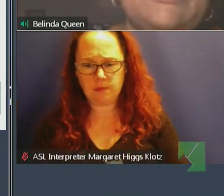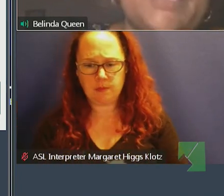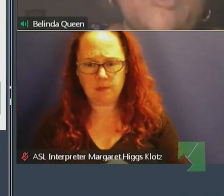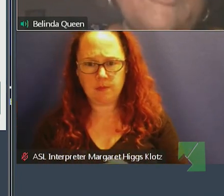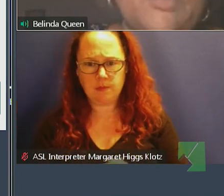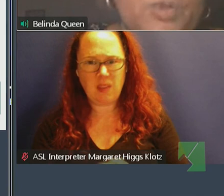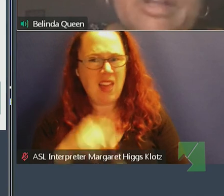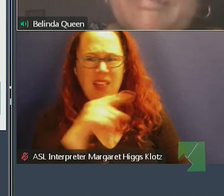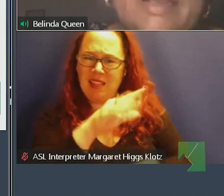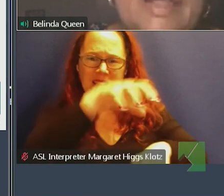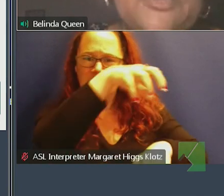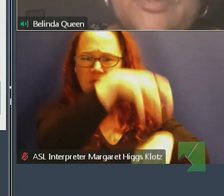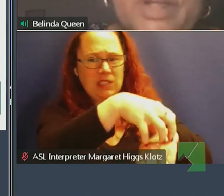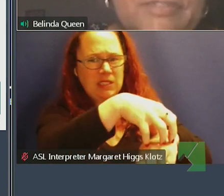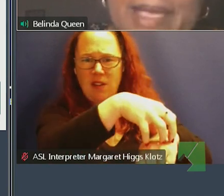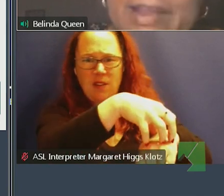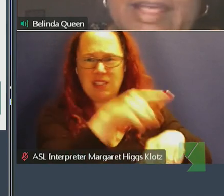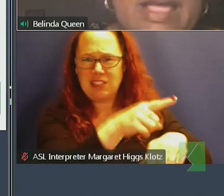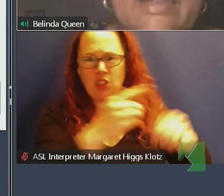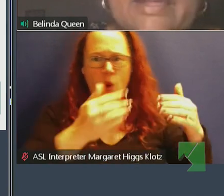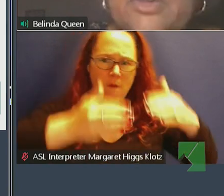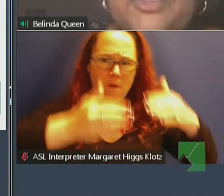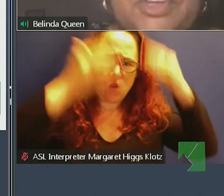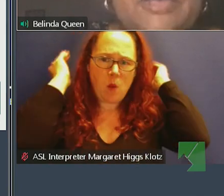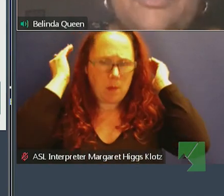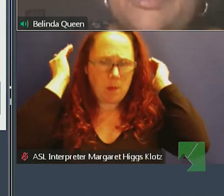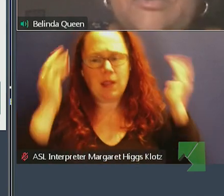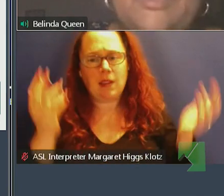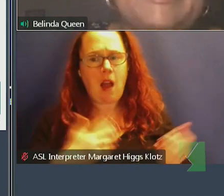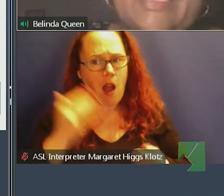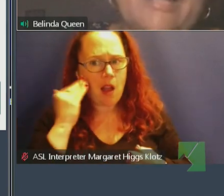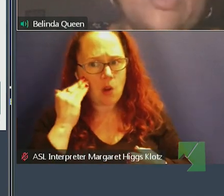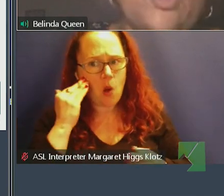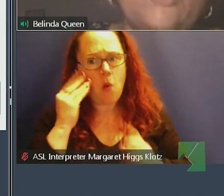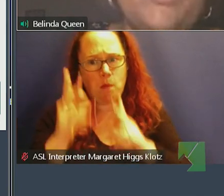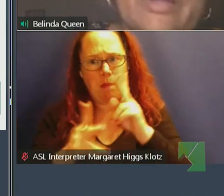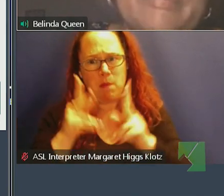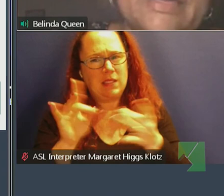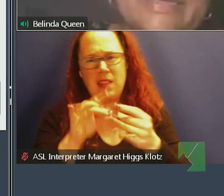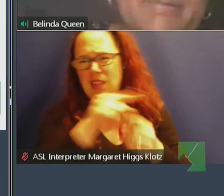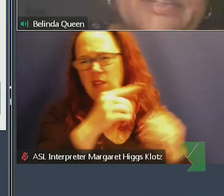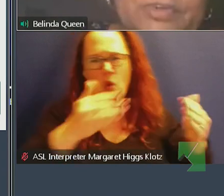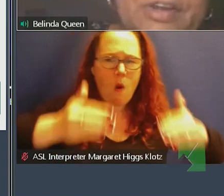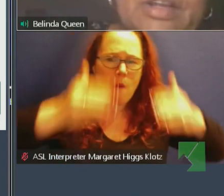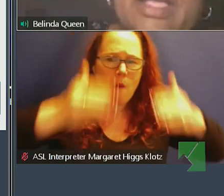things to be overwhelming. And I know someone said it, and I know Chad, you disagreed, but they are. They overwhelming in the Capitol Heights area.